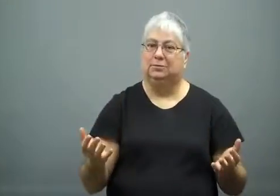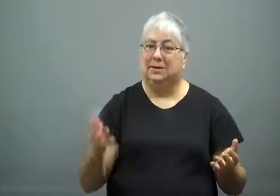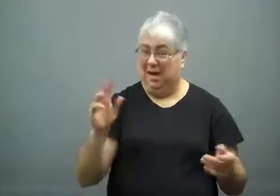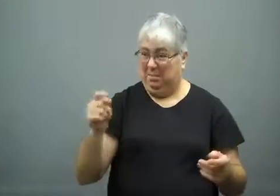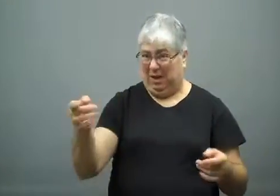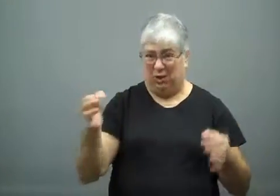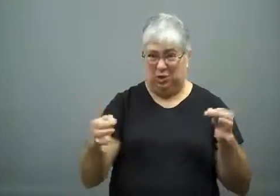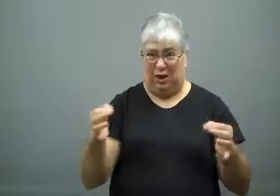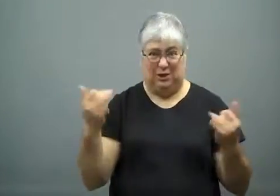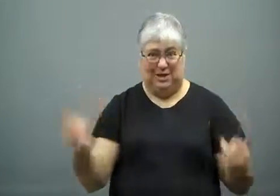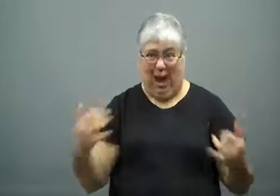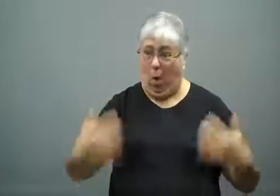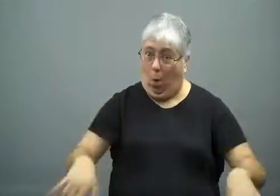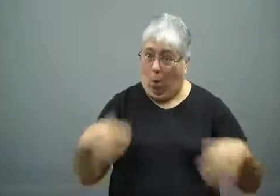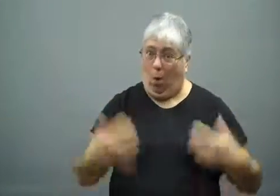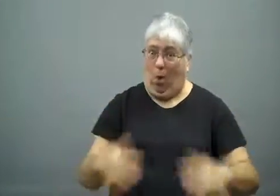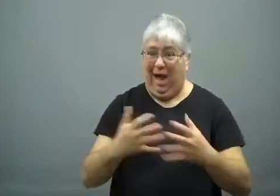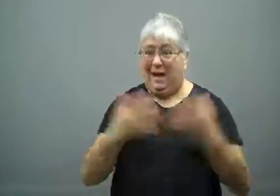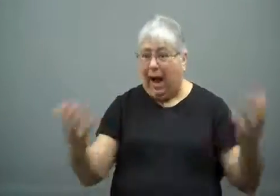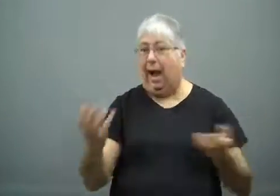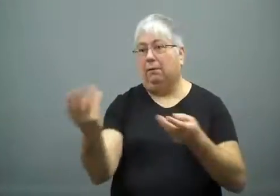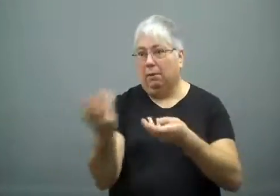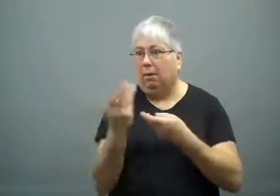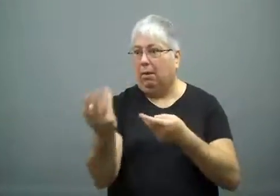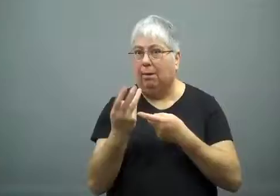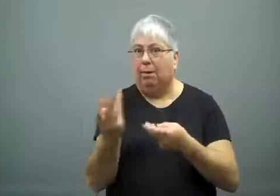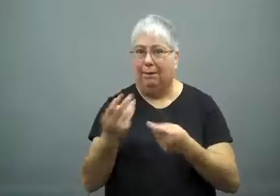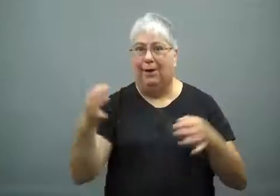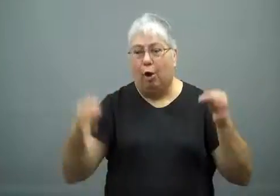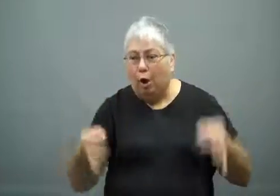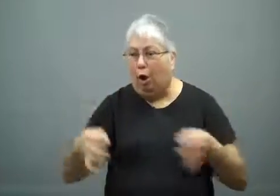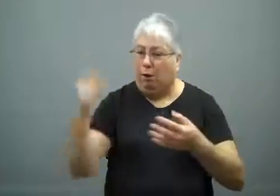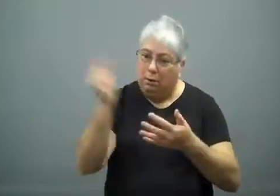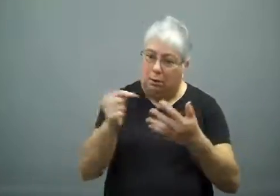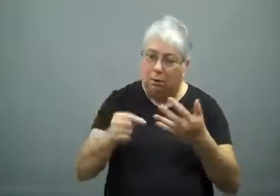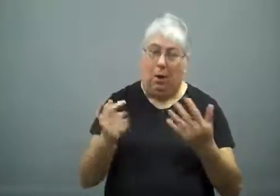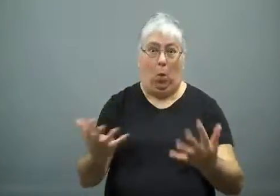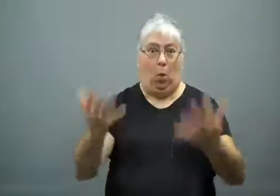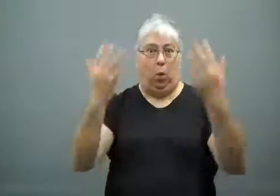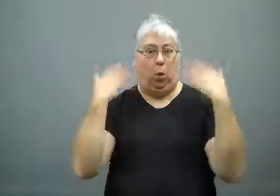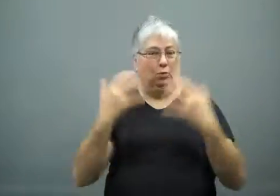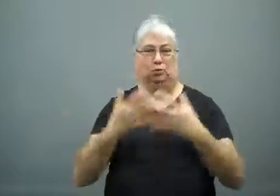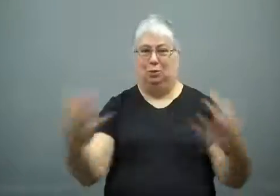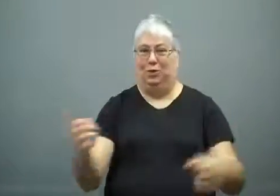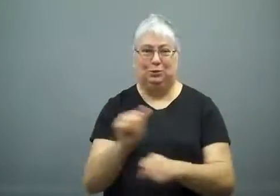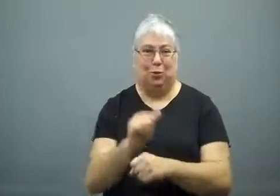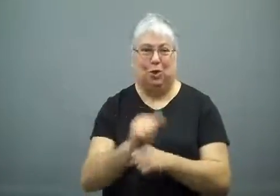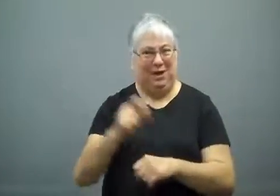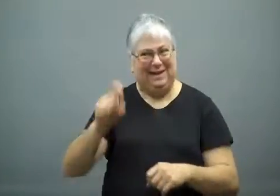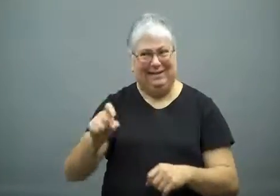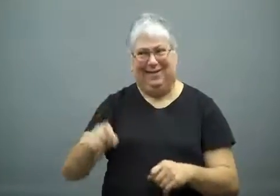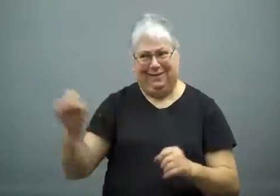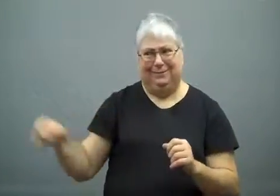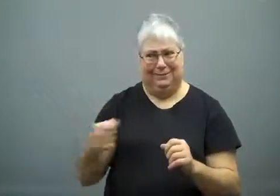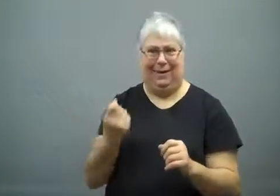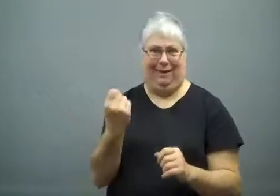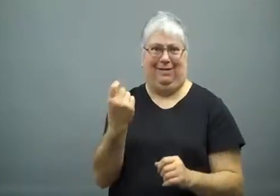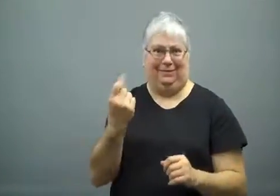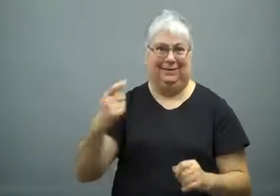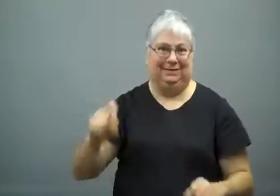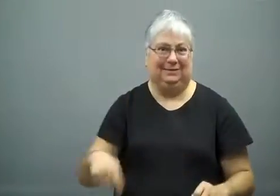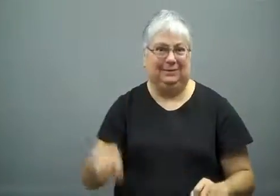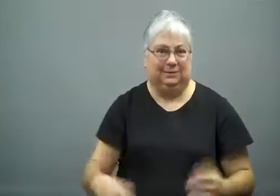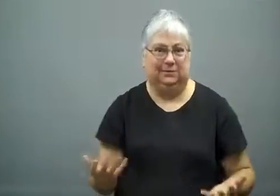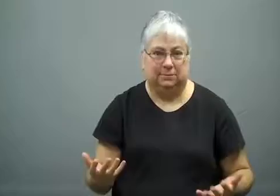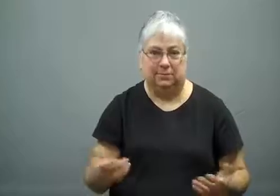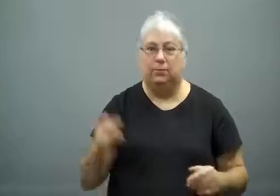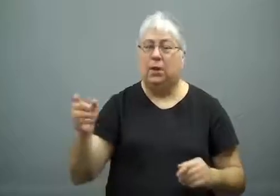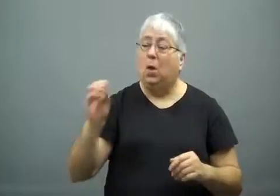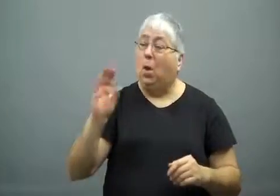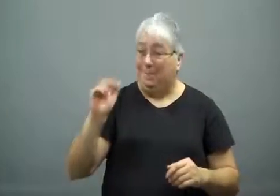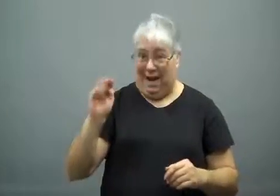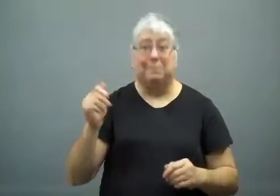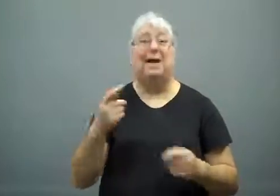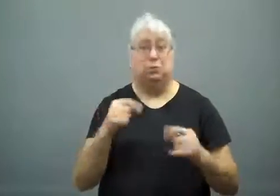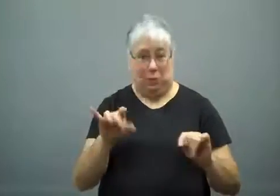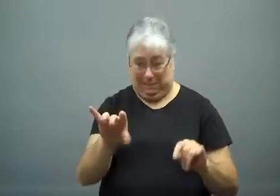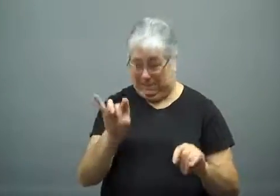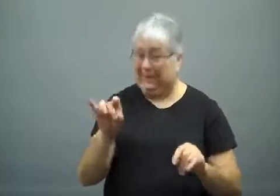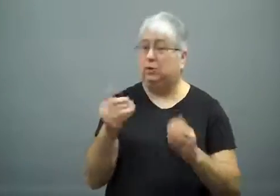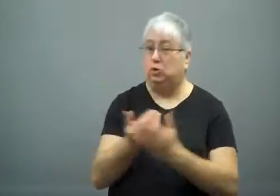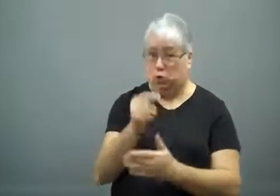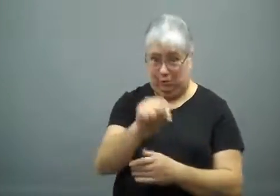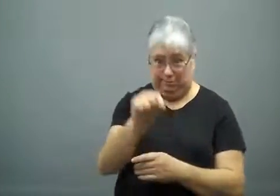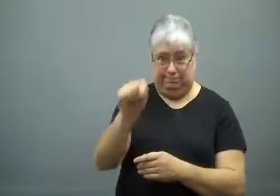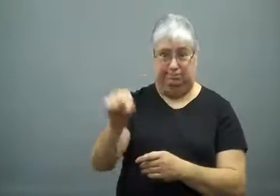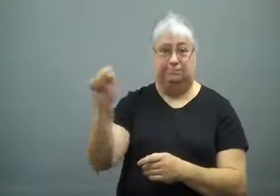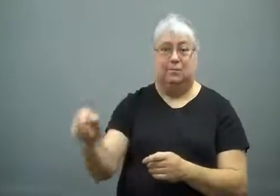The judges are overwhelmed with work, and need the vacancies filled.